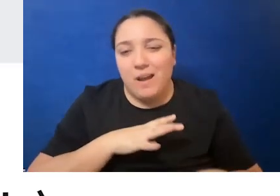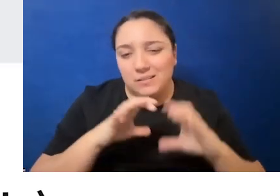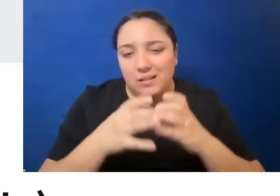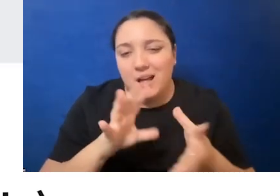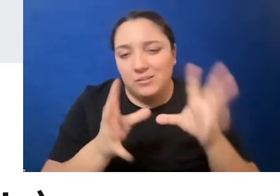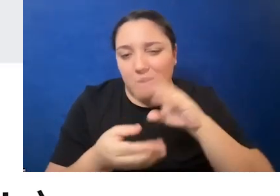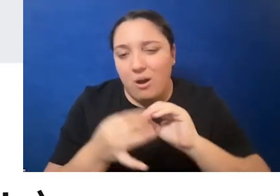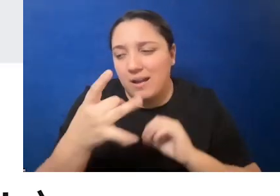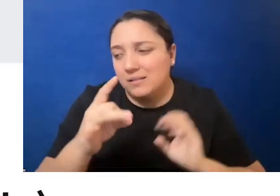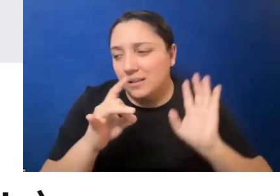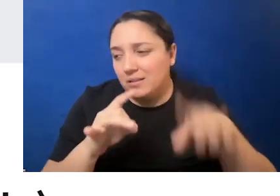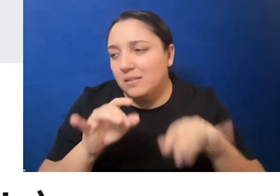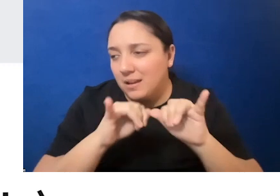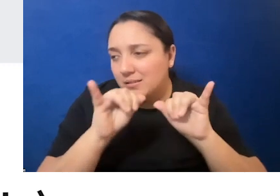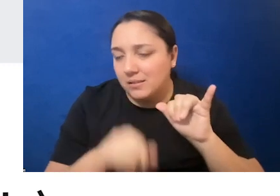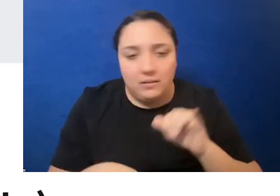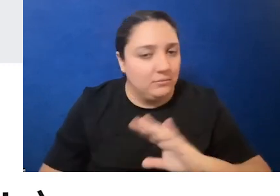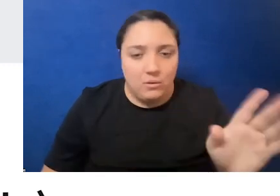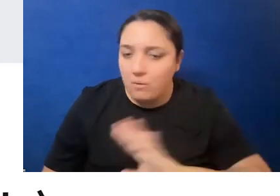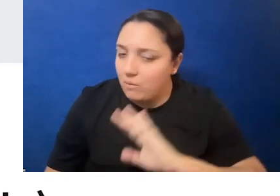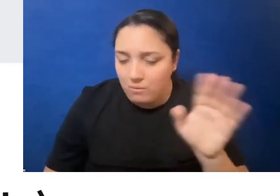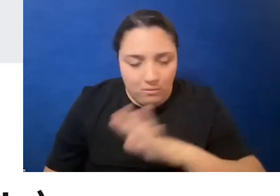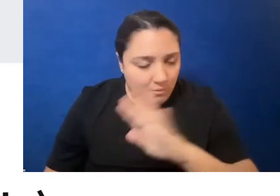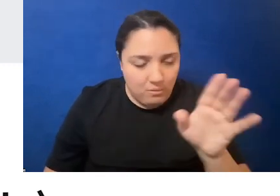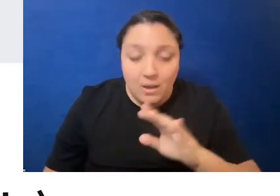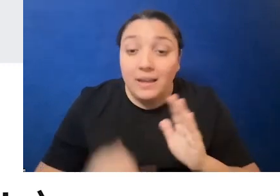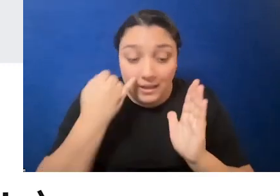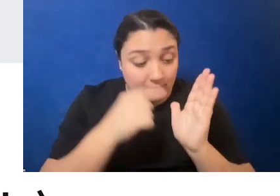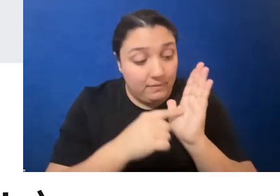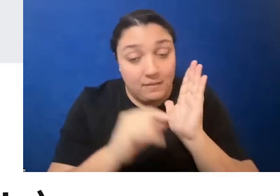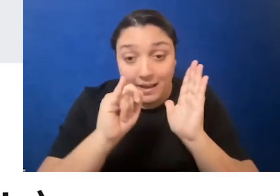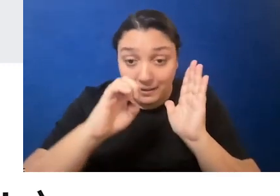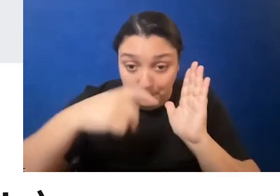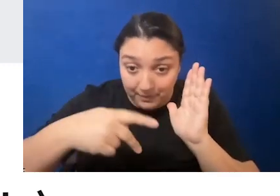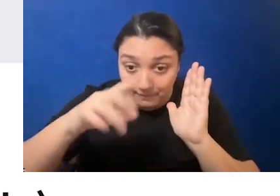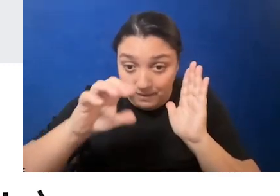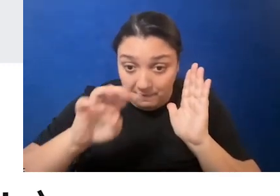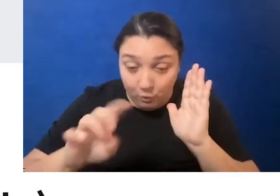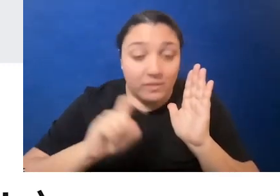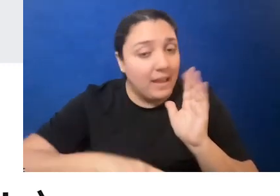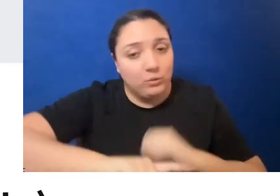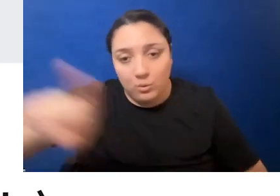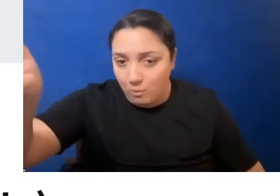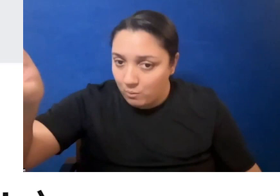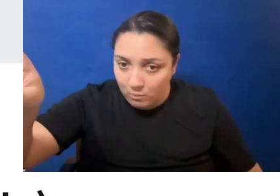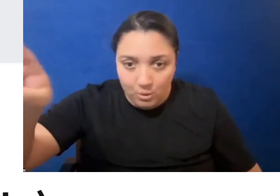CAN STAY IN THE CLASS, IT IS ONLY A CLASS OF 18. NO THEY CAN'T. IF THAT IS ON THEIR IEP OR 504